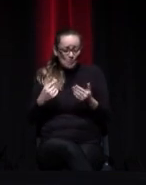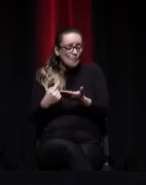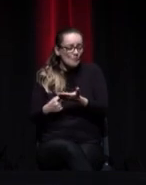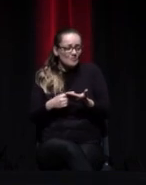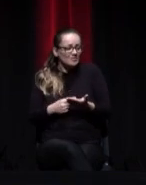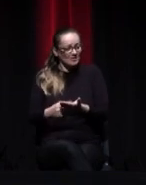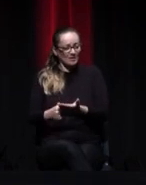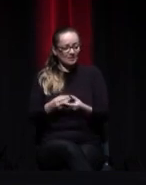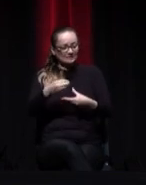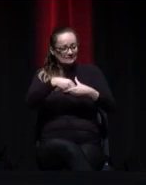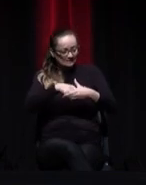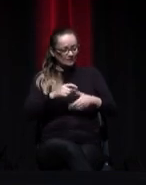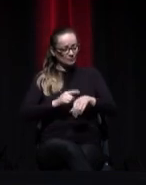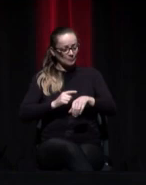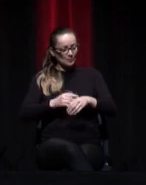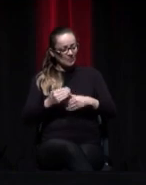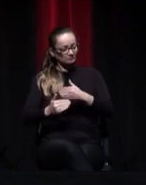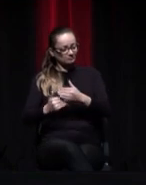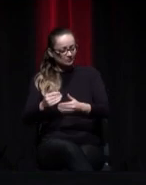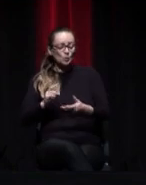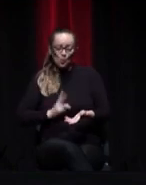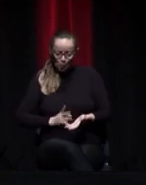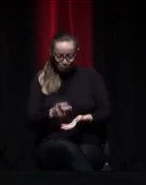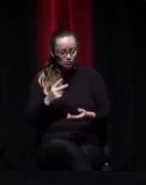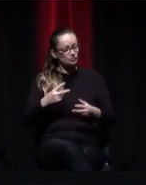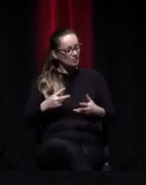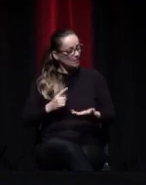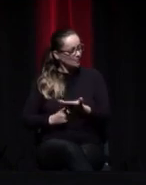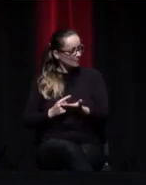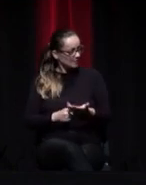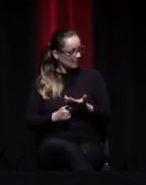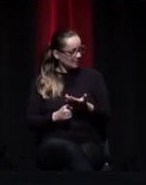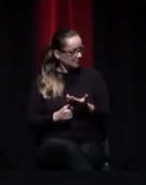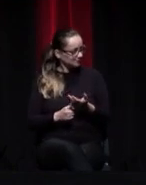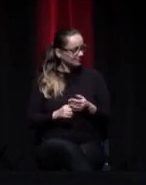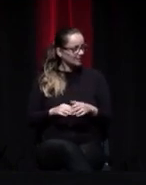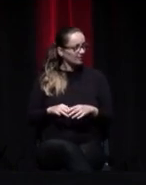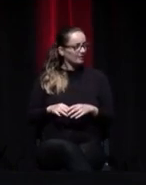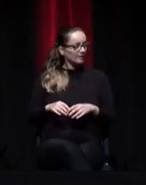Precious, precious why? Because the social networks in the computer universe